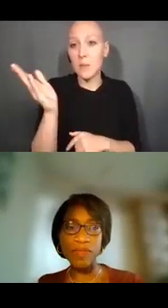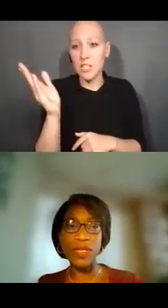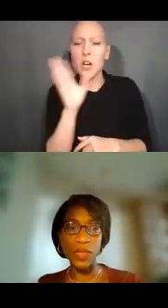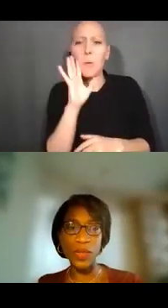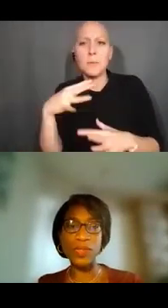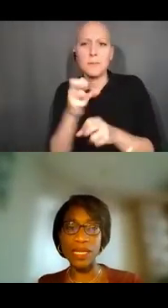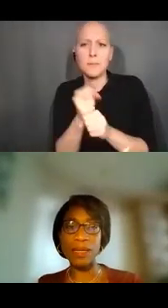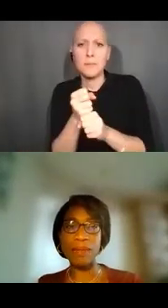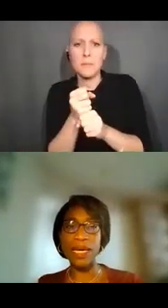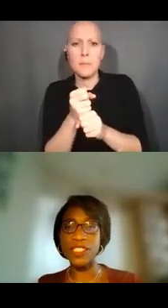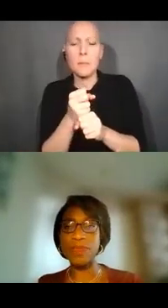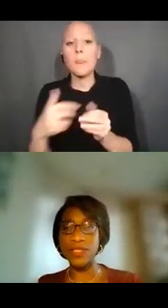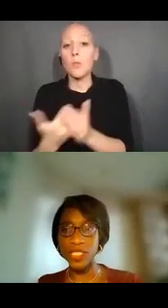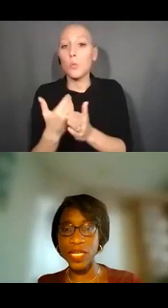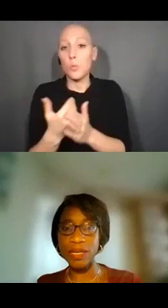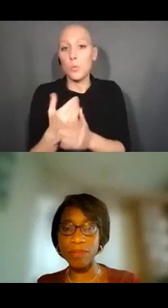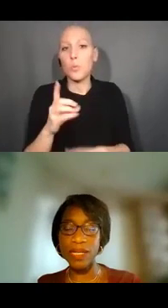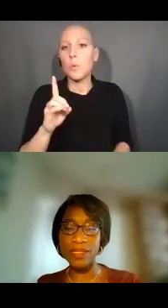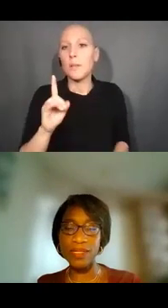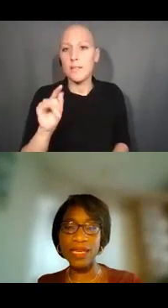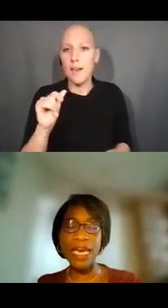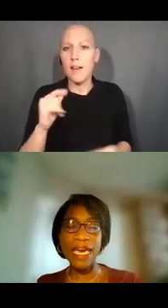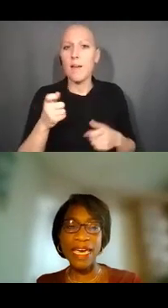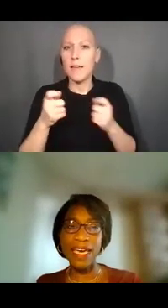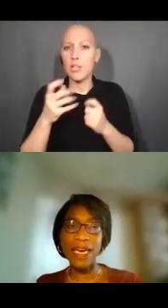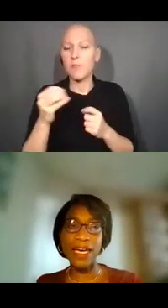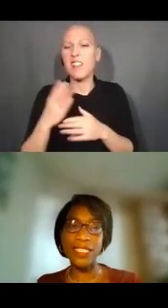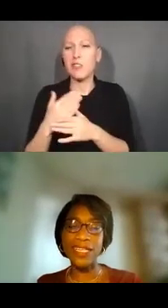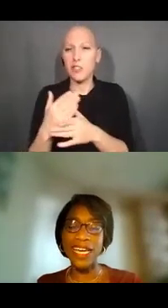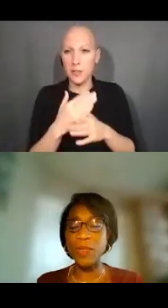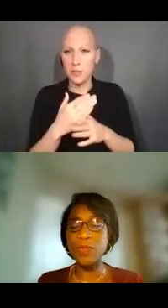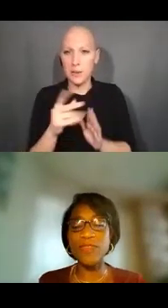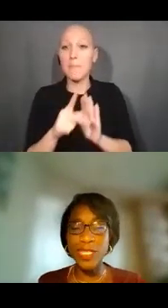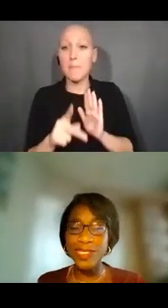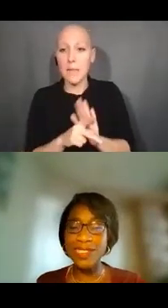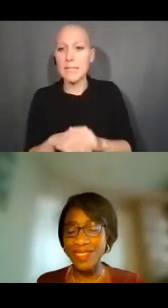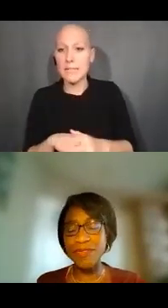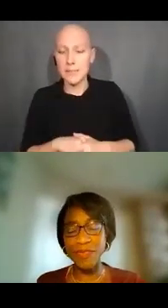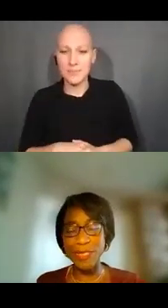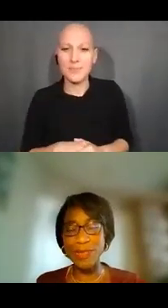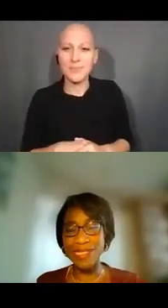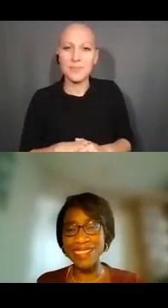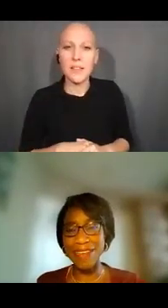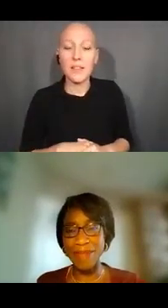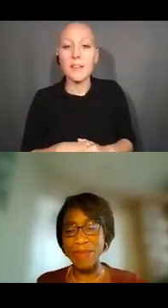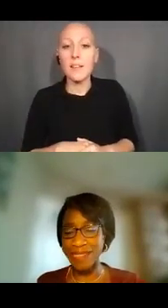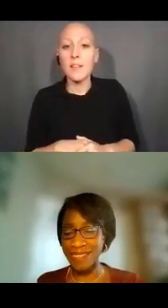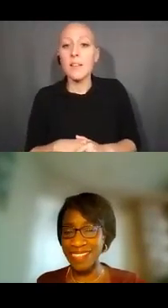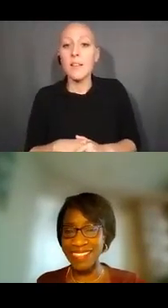of the new Data Management and Sharing Policy. And I will refer to it as the DMS policy